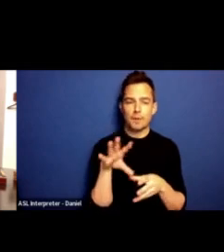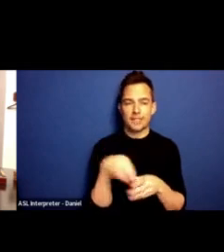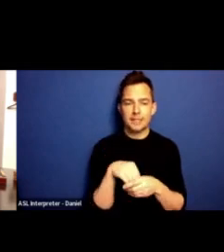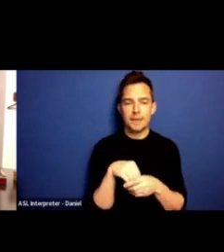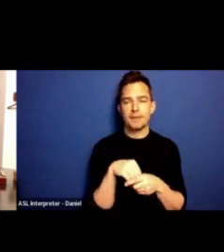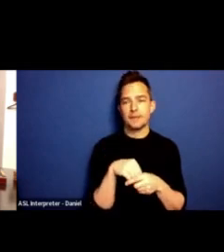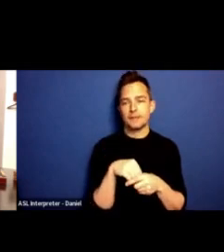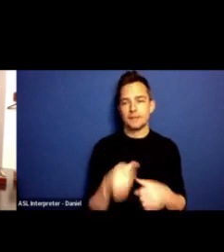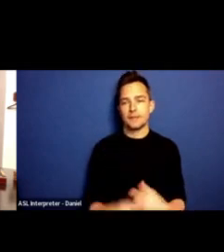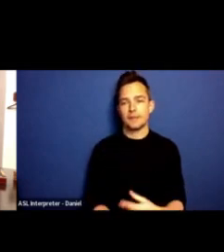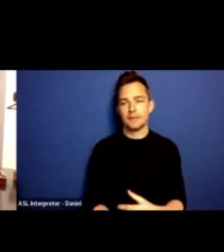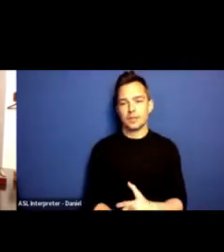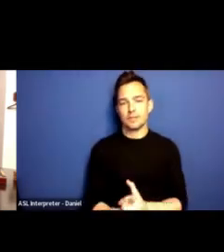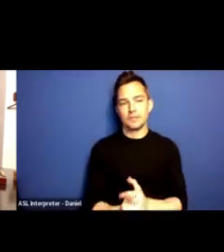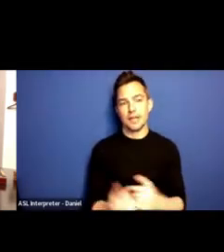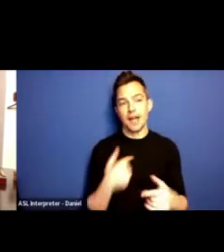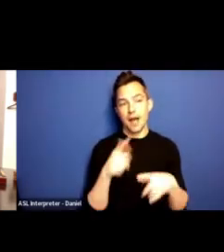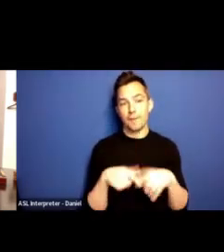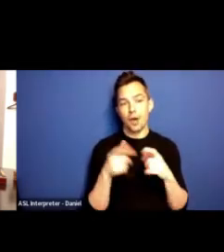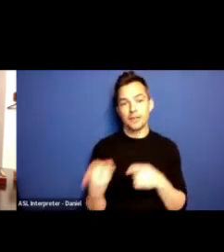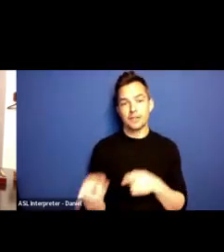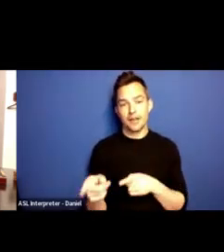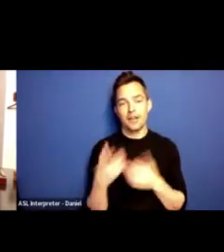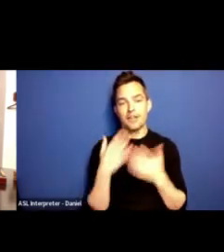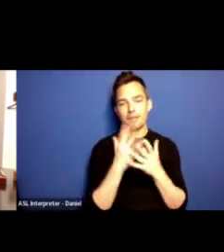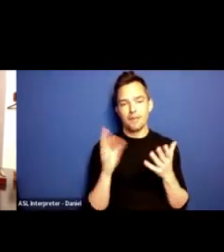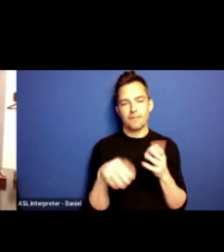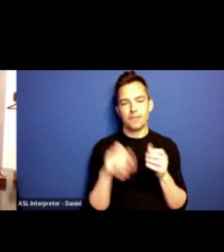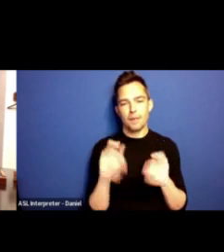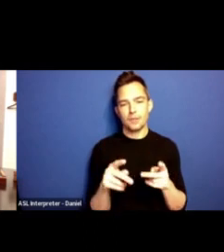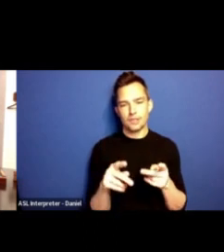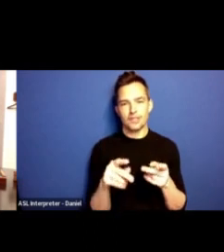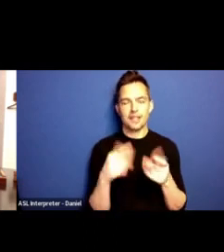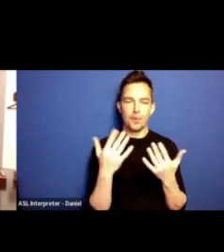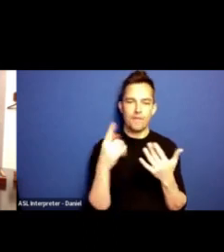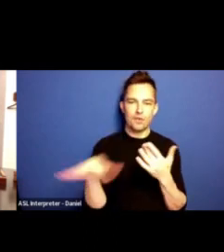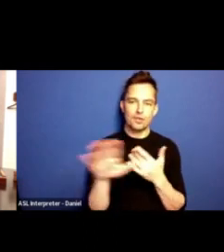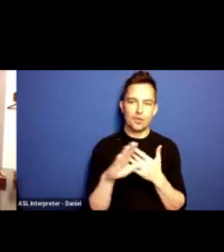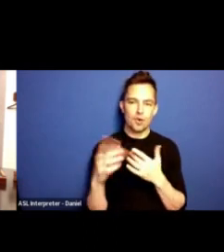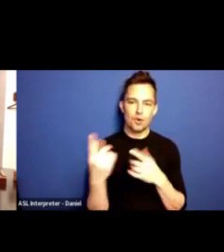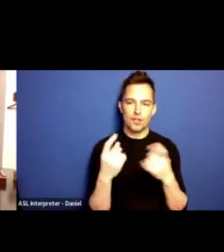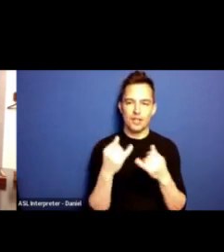to pause here, thank you very much for the opportunity. And I await your questions at the end of the next presentation.